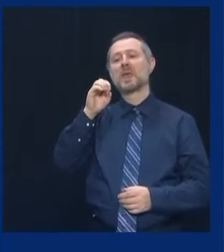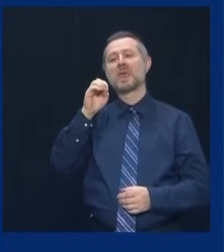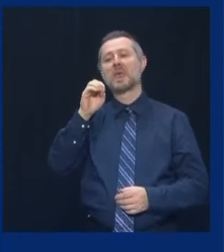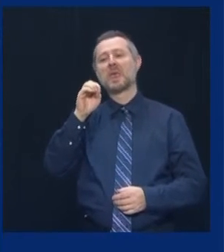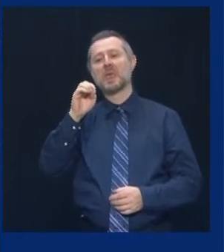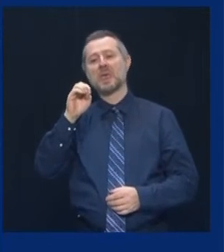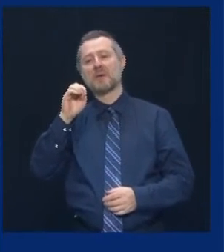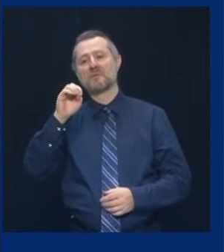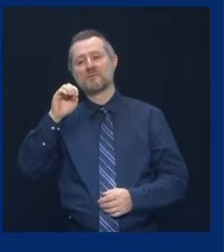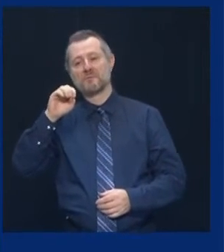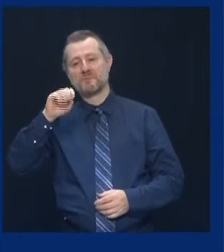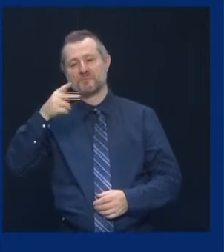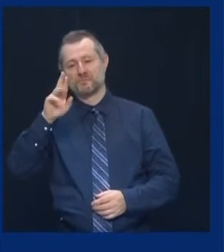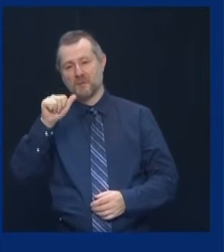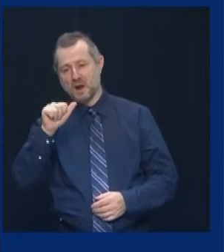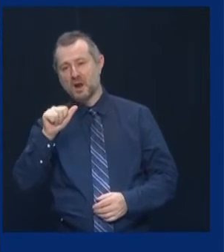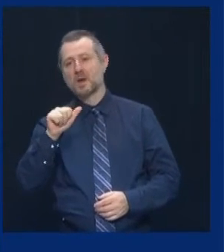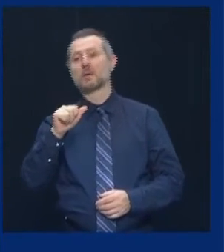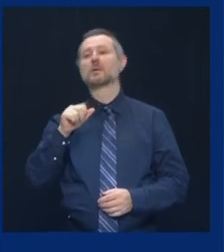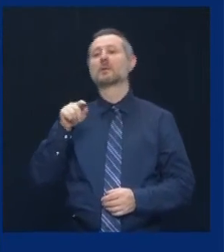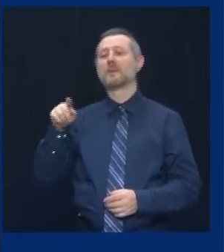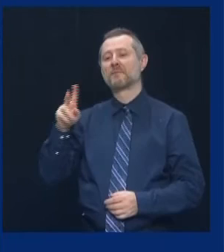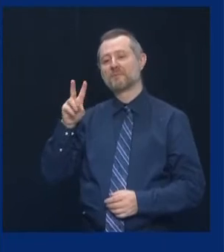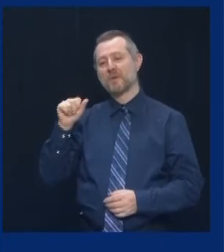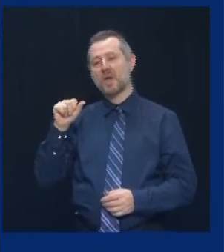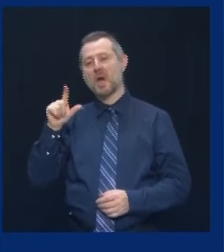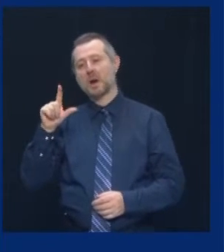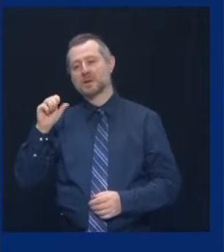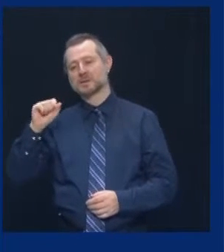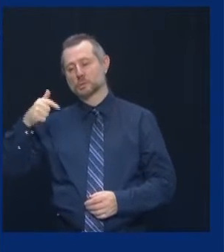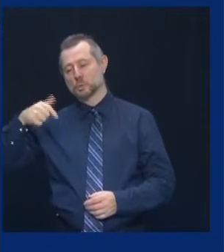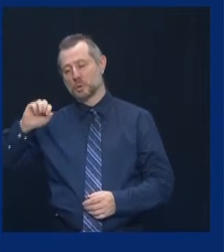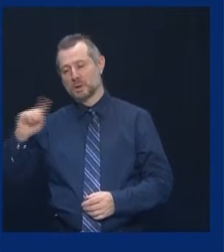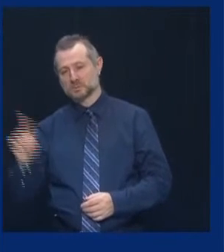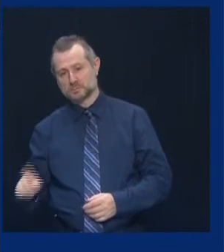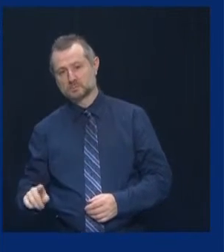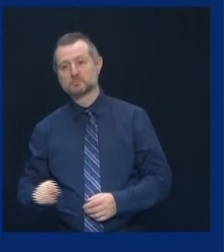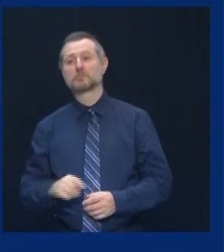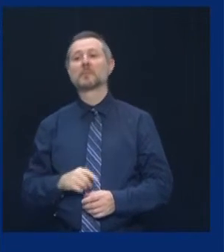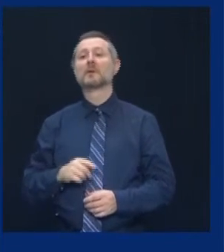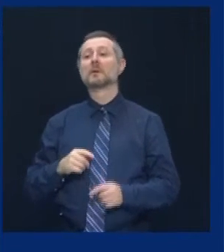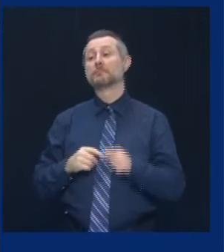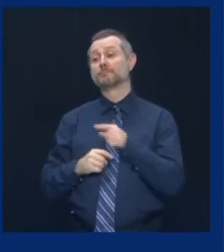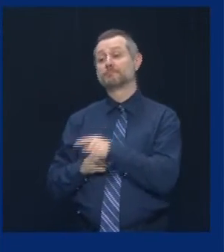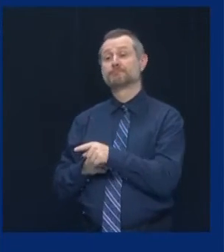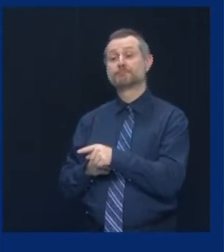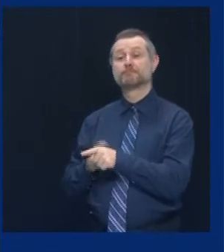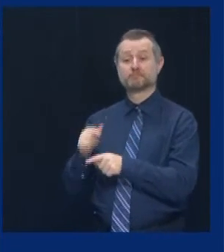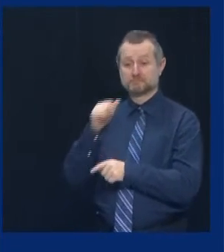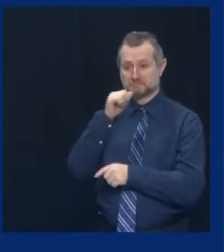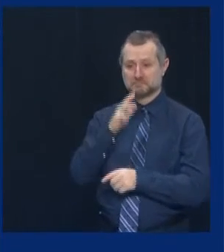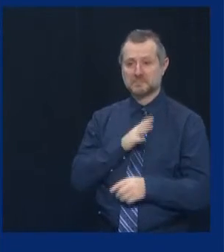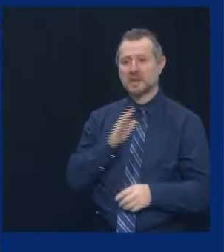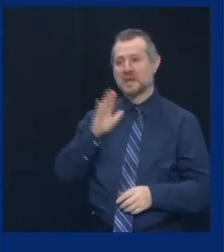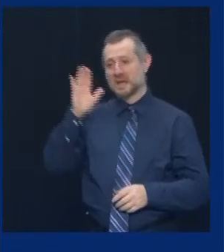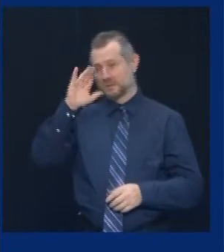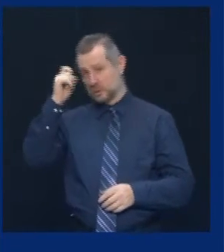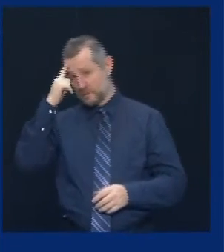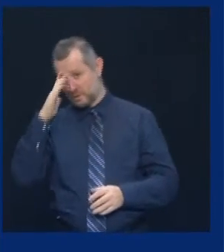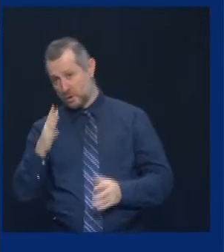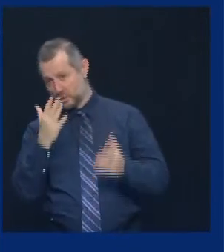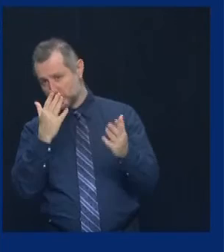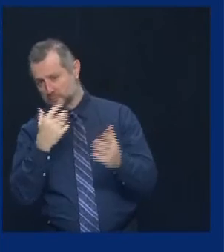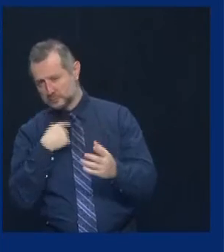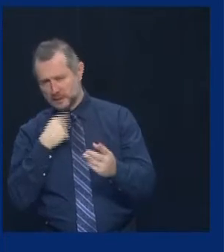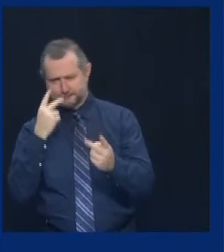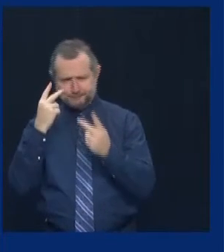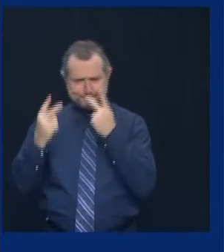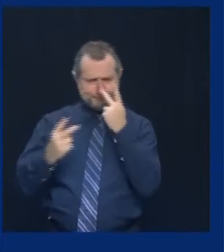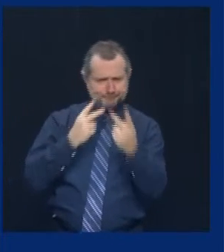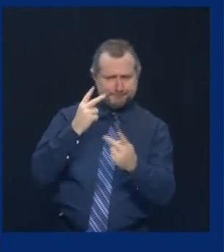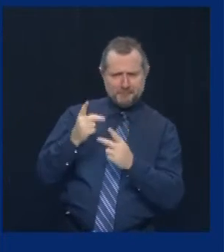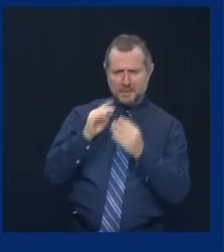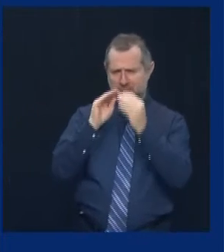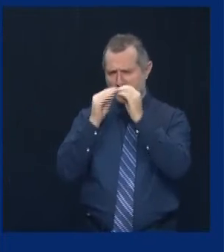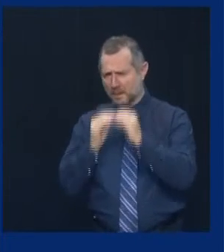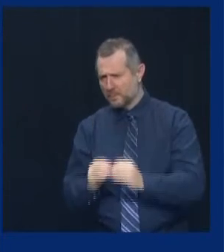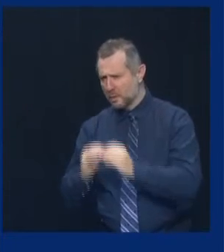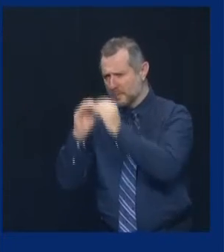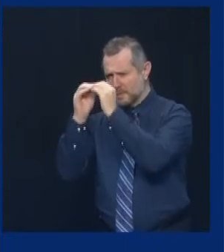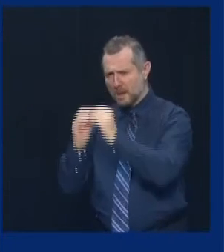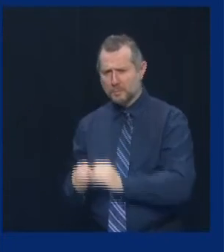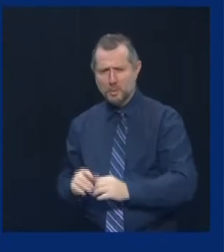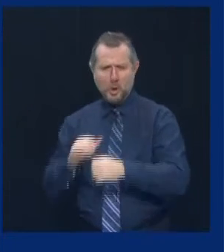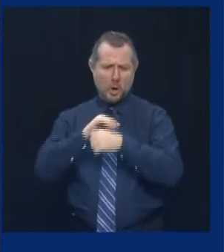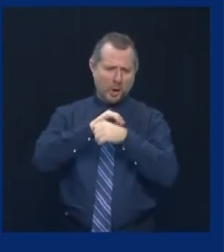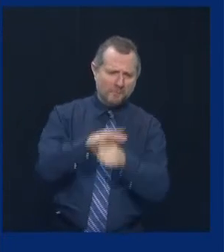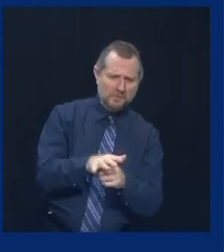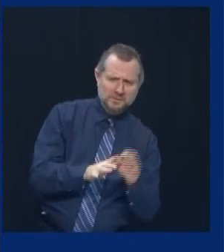GOVERNOR, YOUR NEXT QUESTION